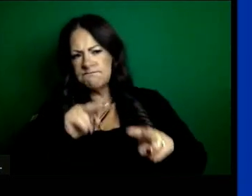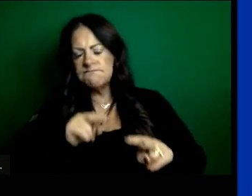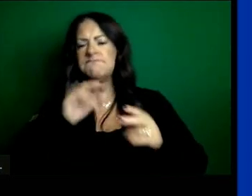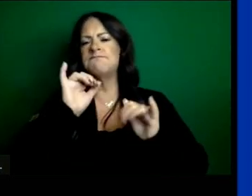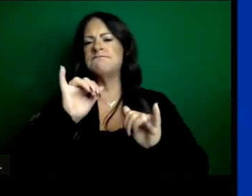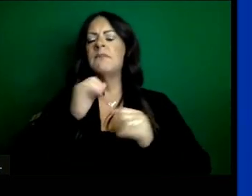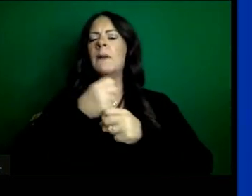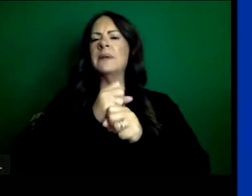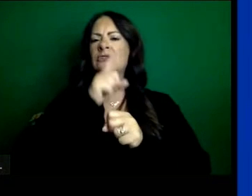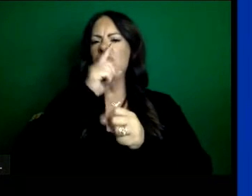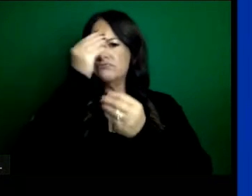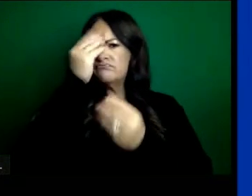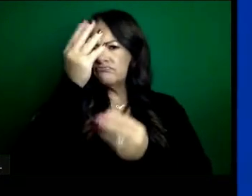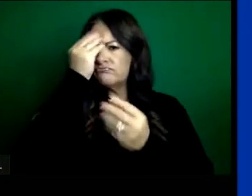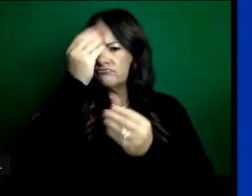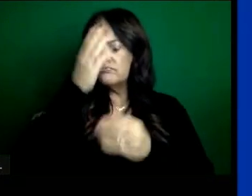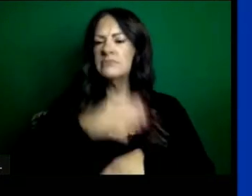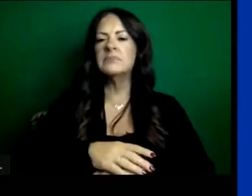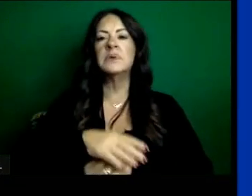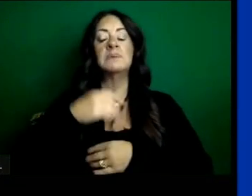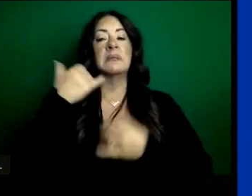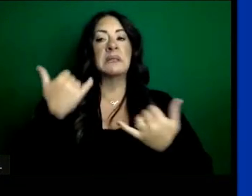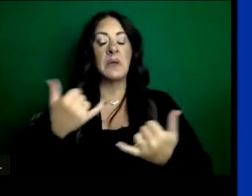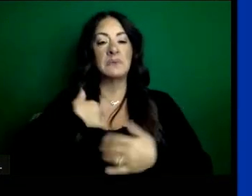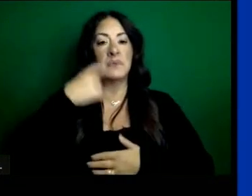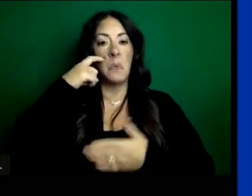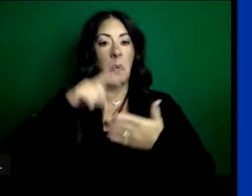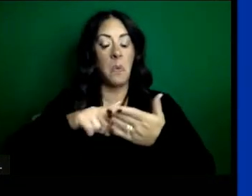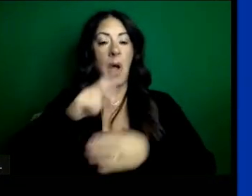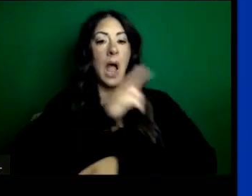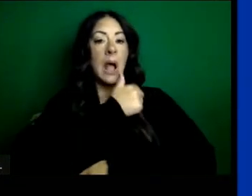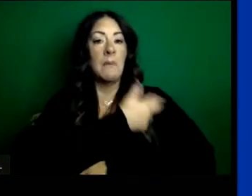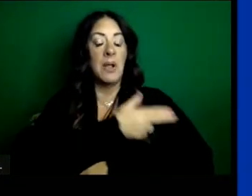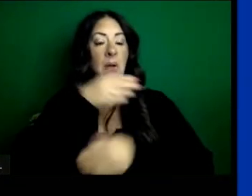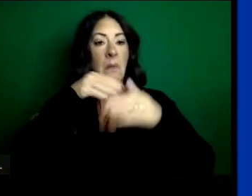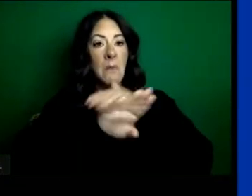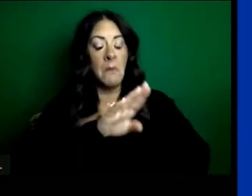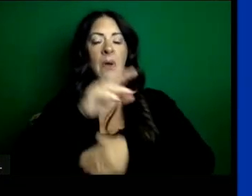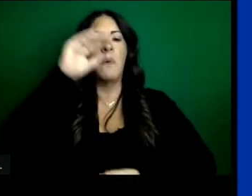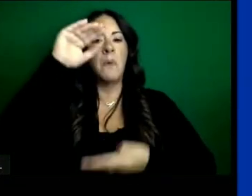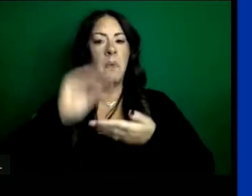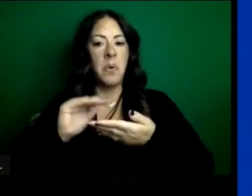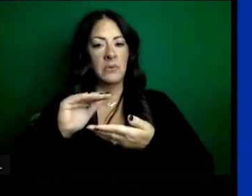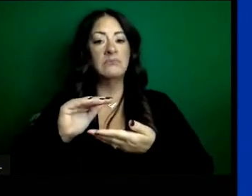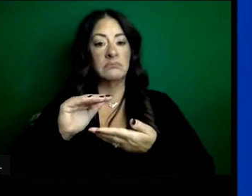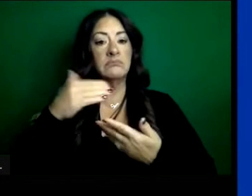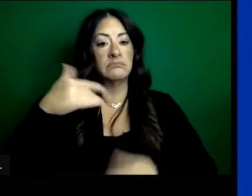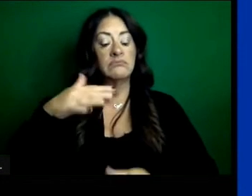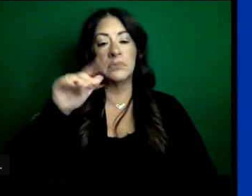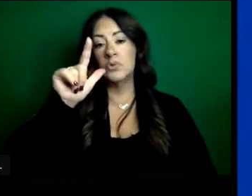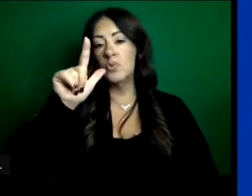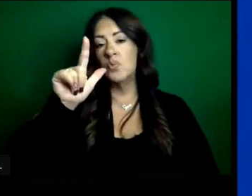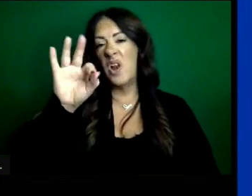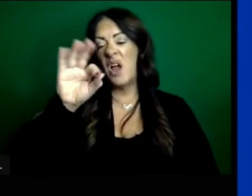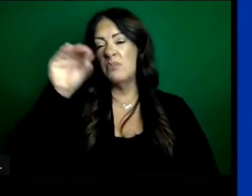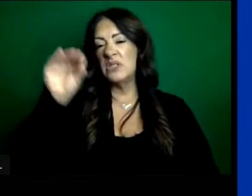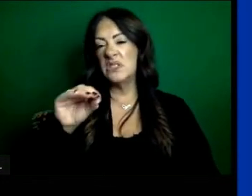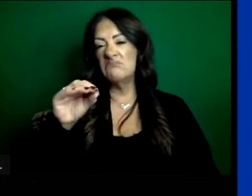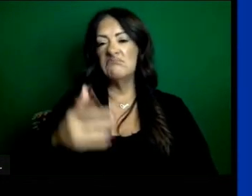AT HOME ORDER BACK IN EARLY DECEMBER AND HAVE BEEN TRACKING THIS INFORMATION THROUGHOUT.